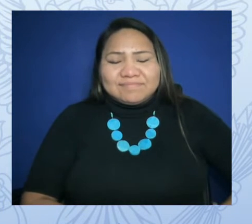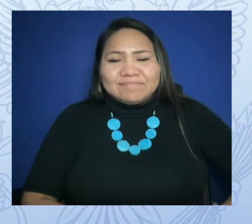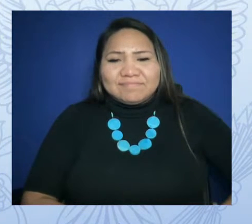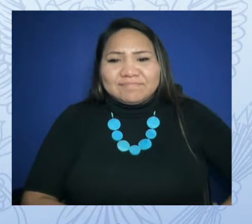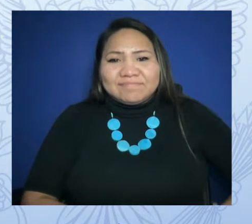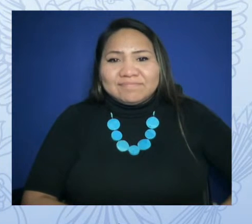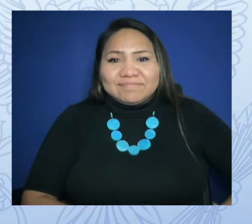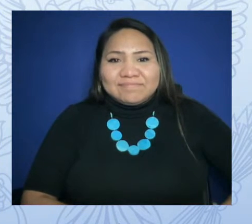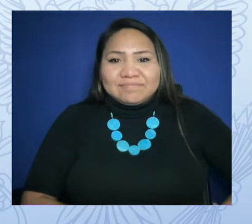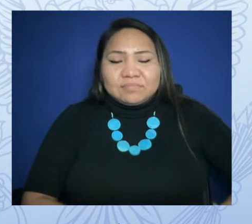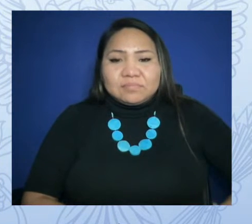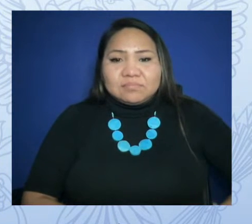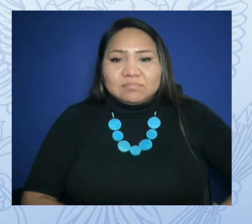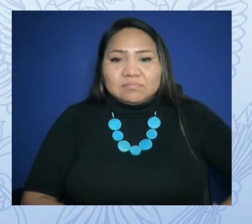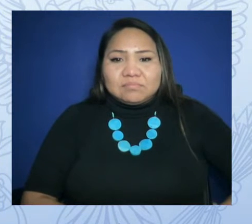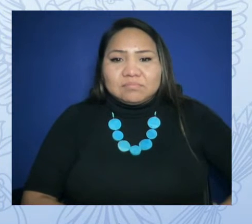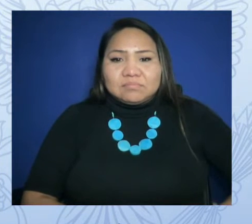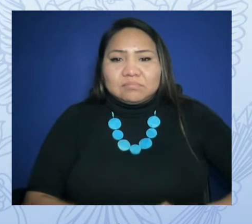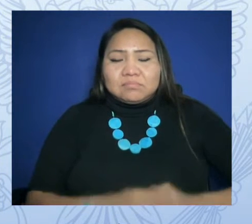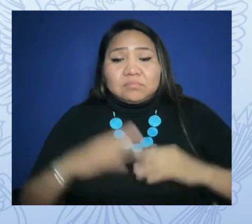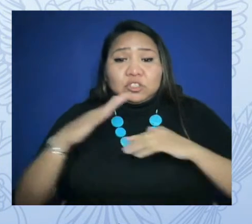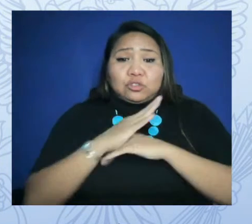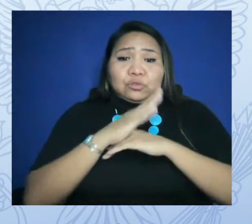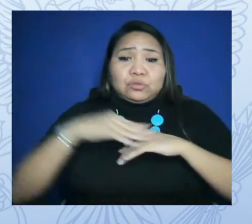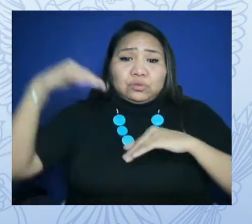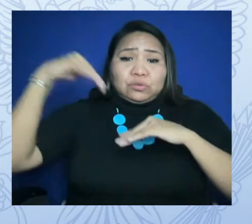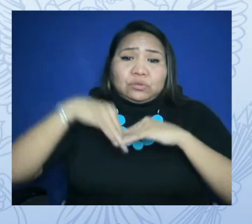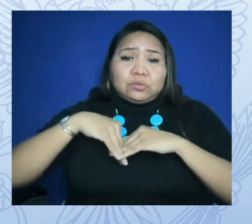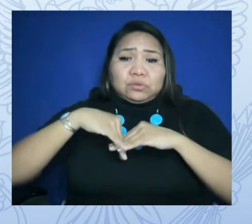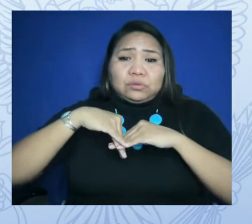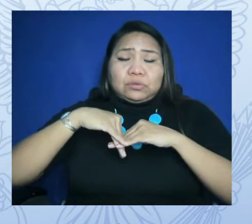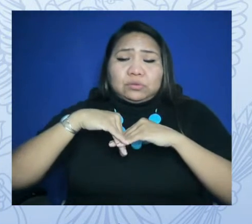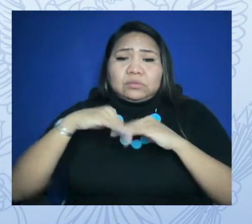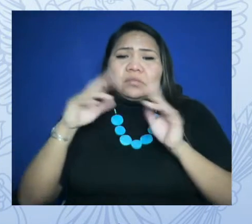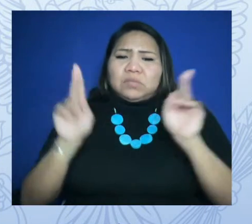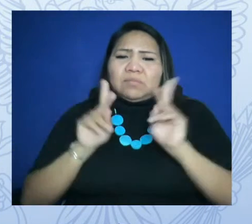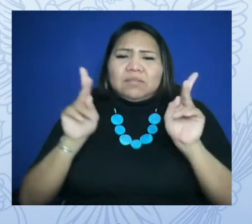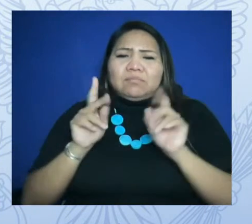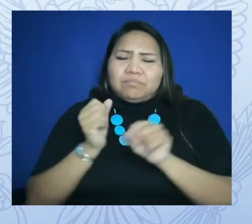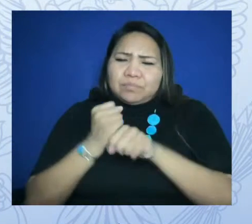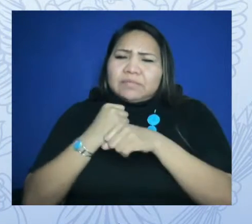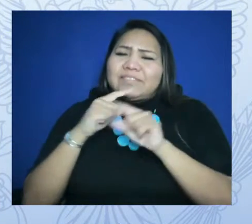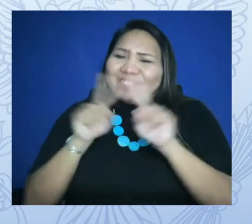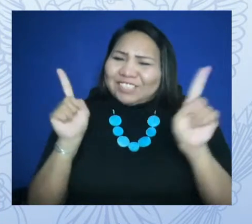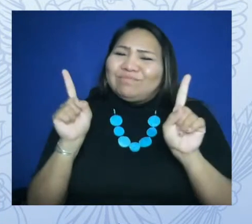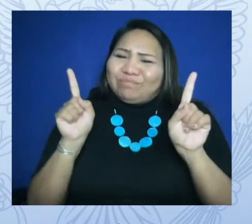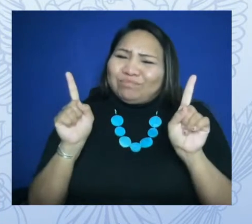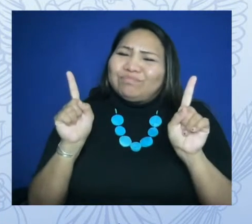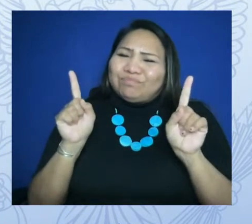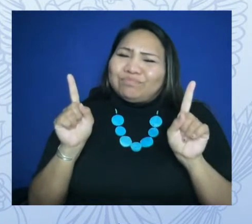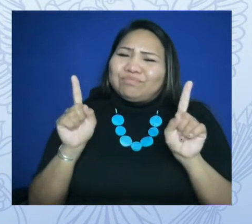Indigenous people are making a difference and shattering glass ceilings every single day. They're breaking down barriers